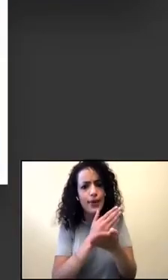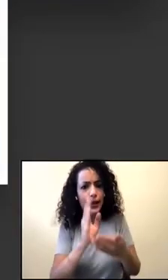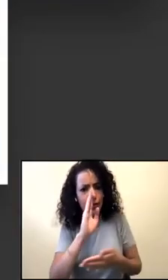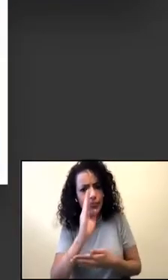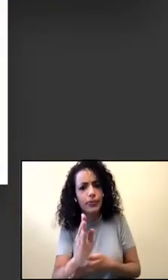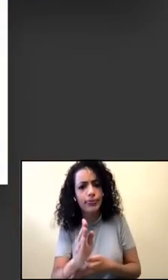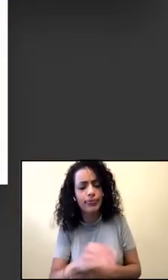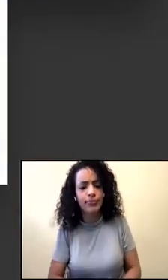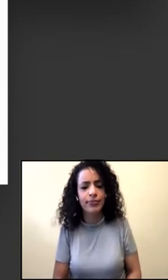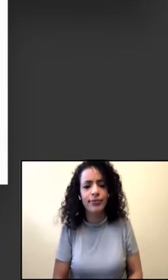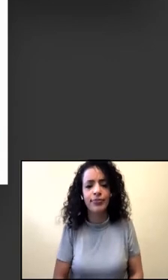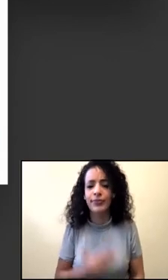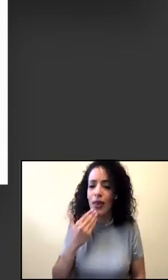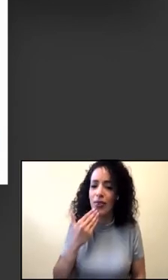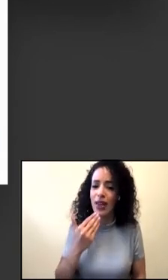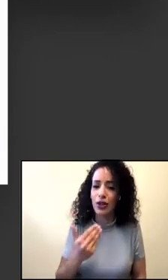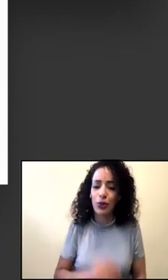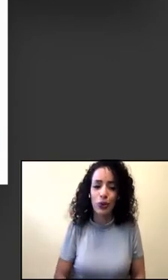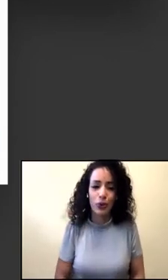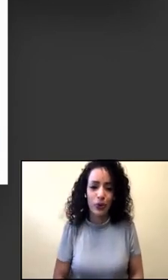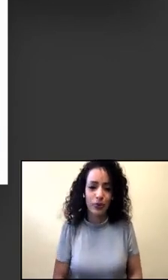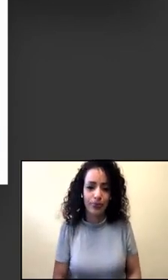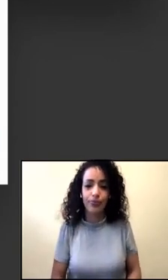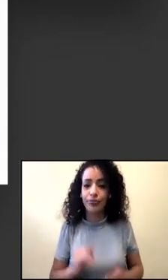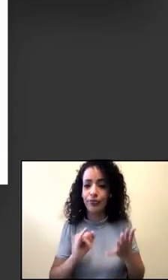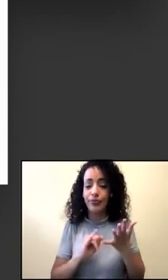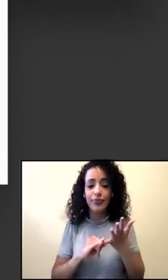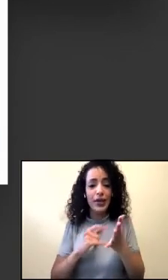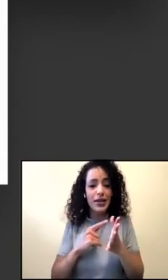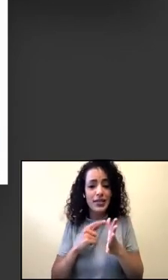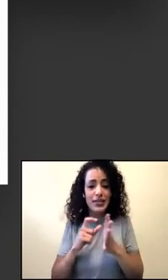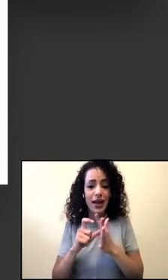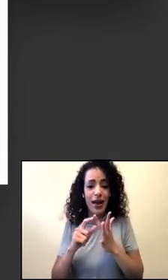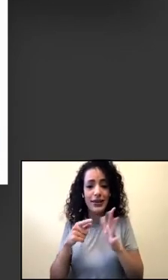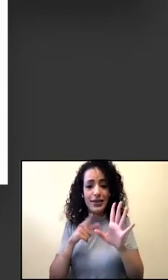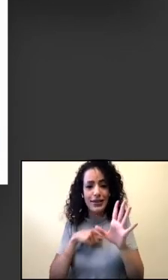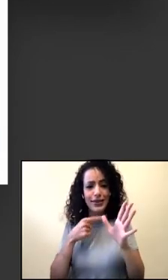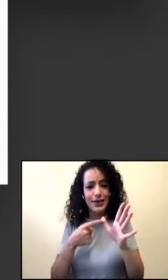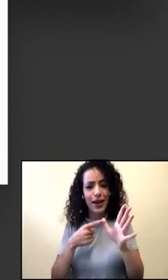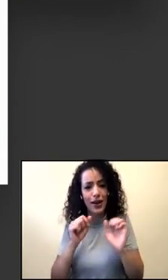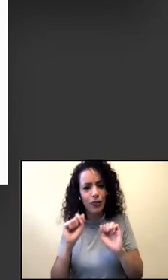Thank you so much Aanchal. Saidiya, I wondered what your thoughts were in terms of that question